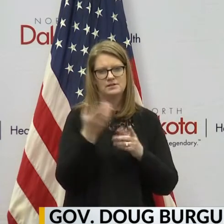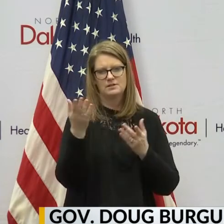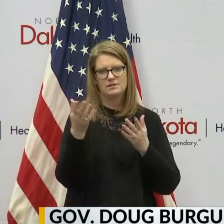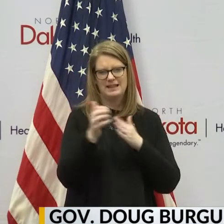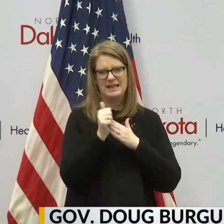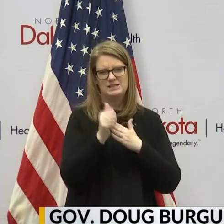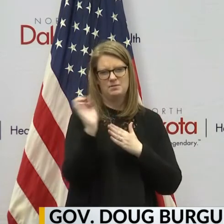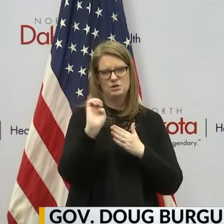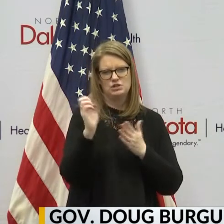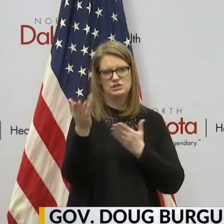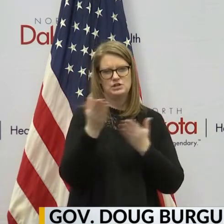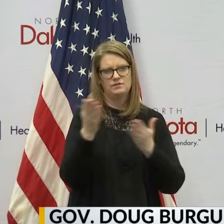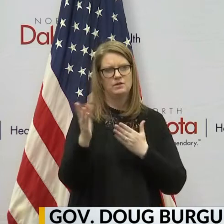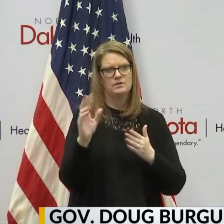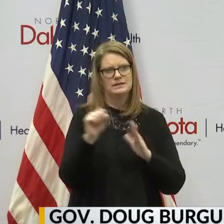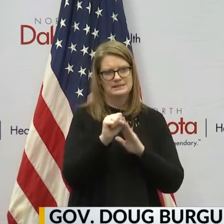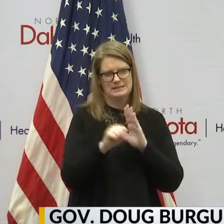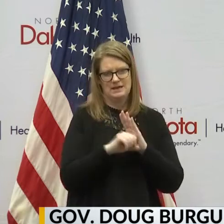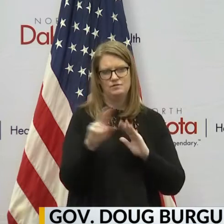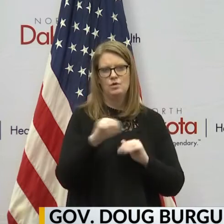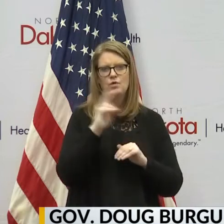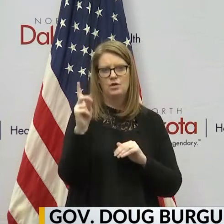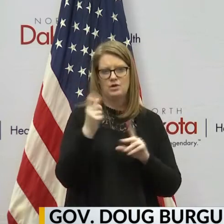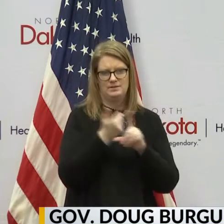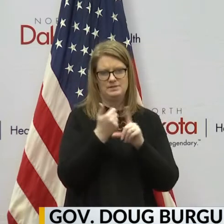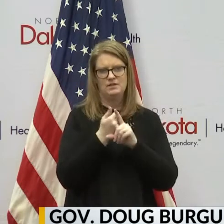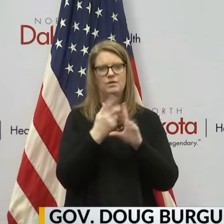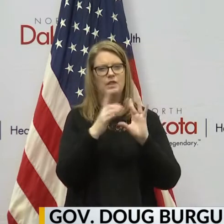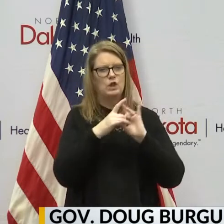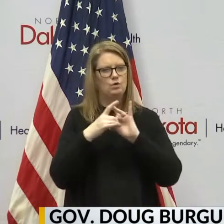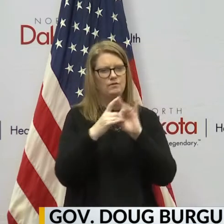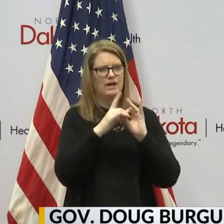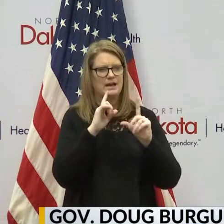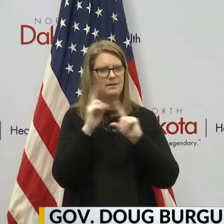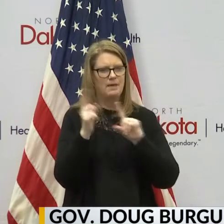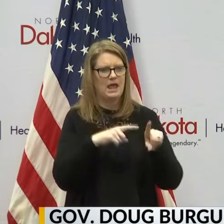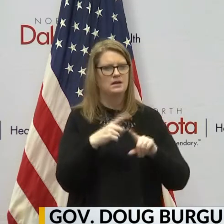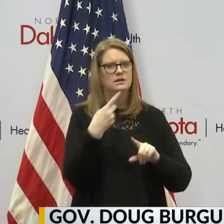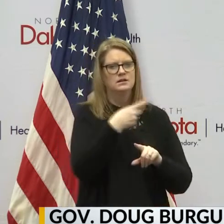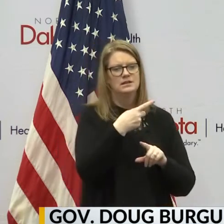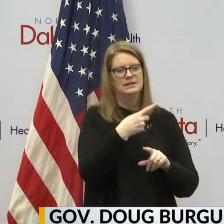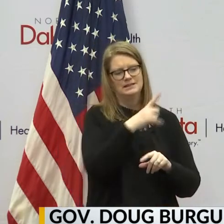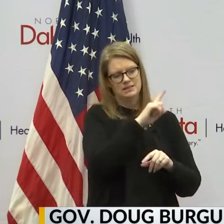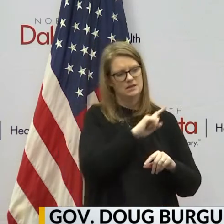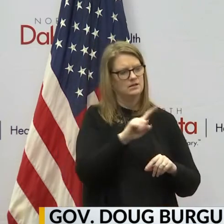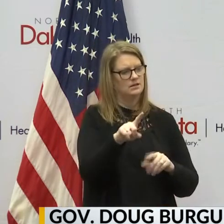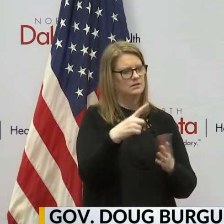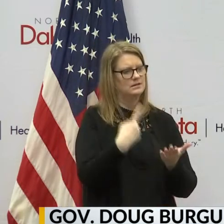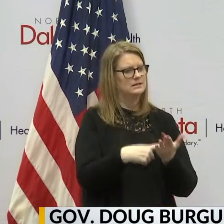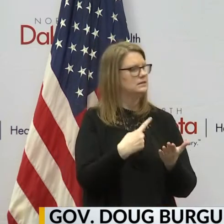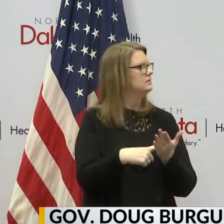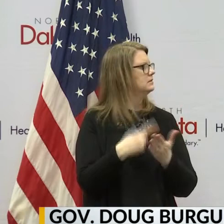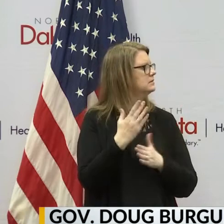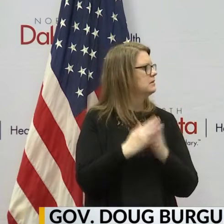WHO IS EVER MANAGING GENERAL WHOSE ALSO WORKING WITH EMERGENCY SERVICES EMERGENCY SERVICES FOR THE STATE OF NORTH